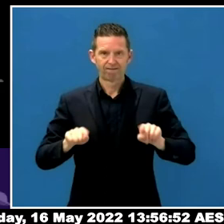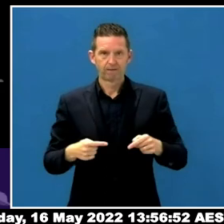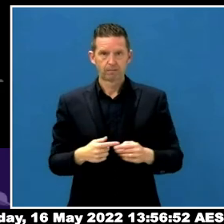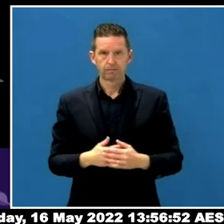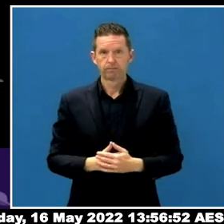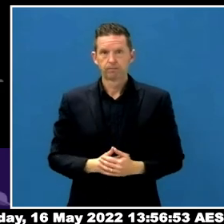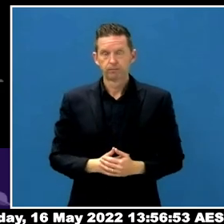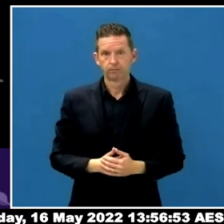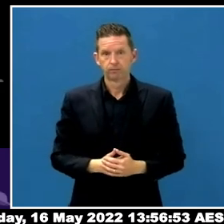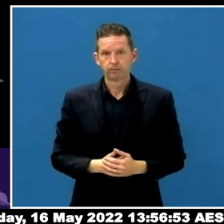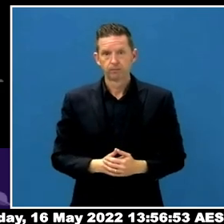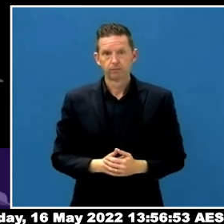Yes.